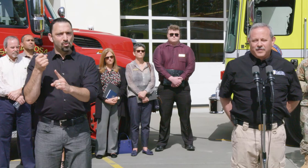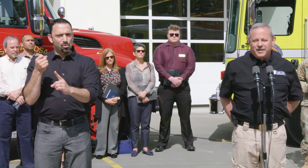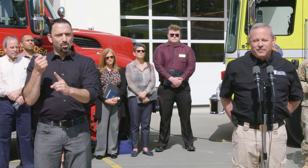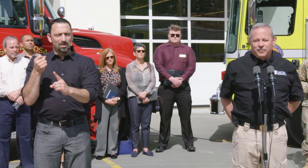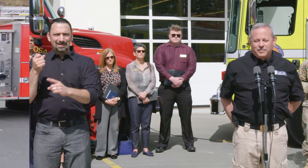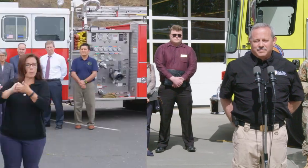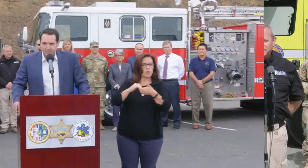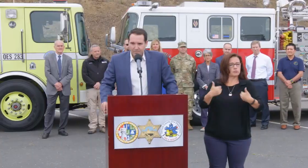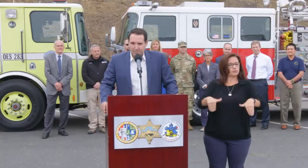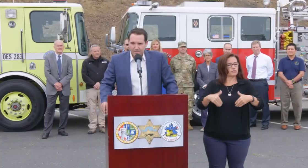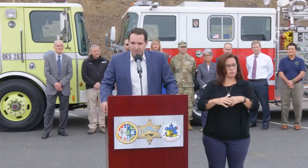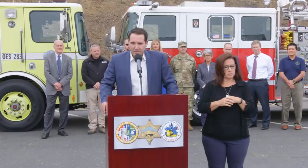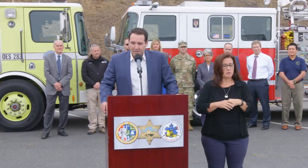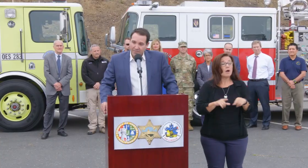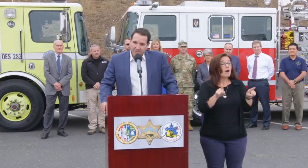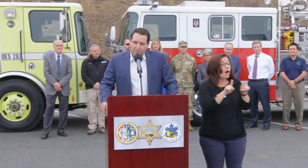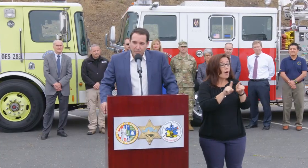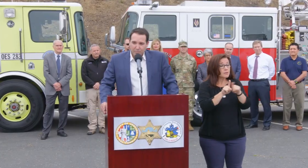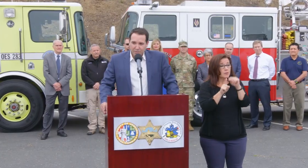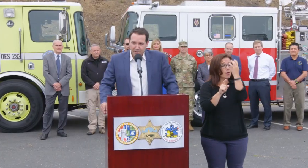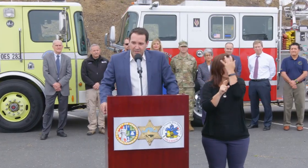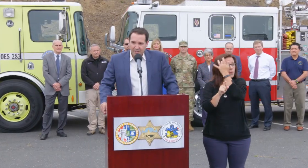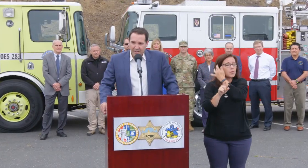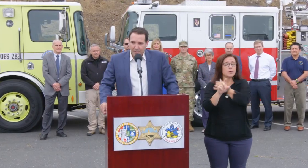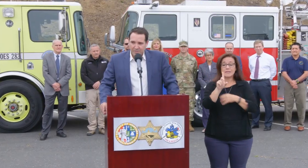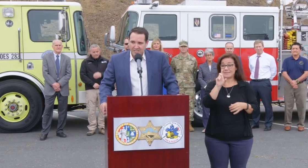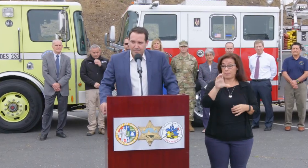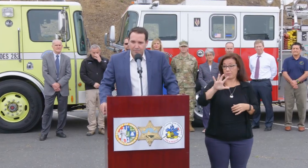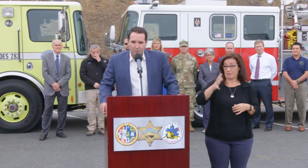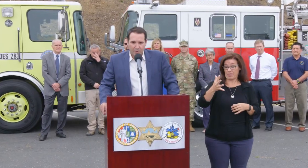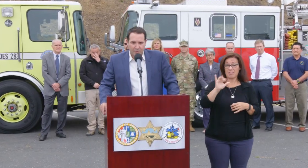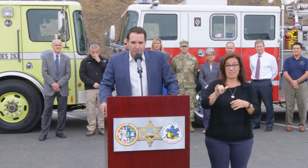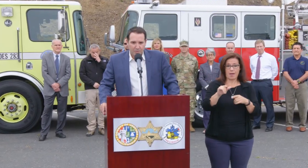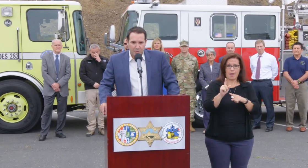effort." A similar accomplishment and announcement the very next day in